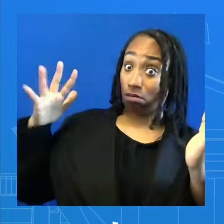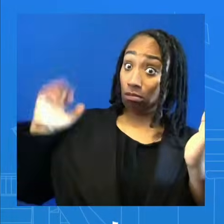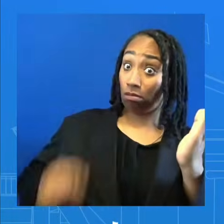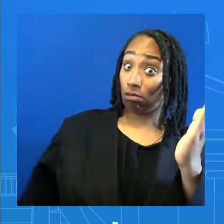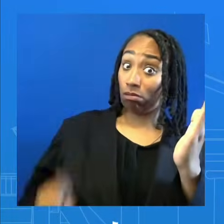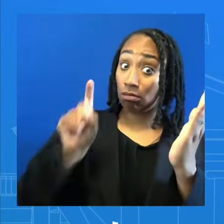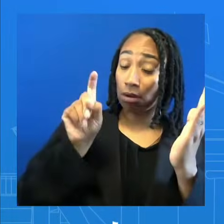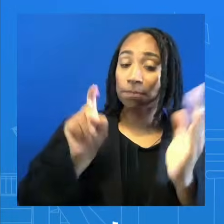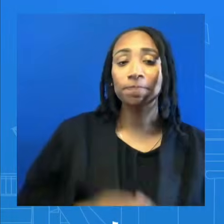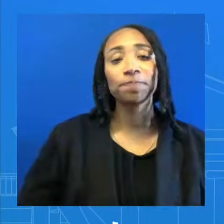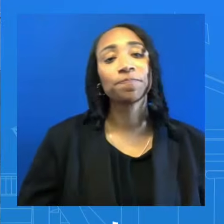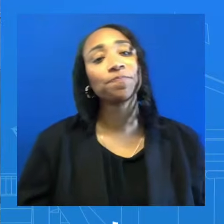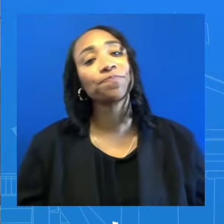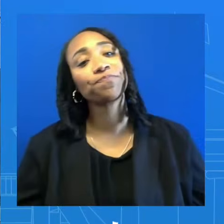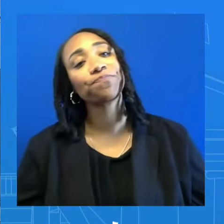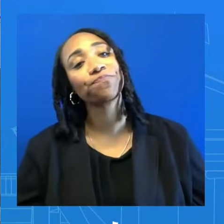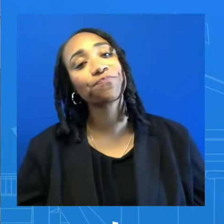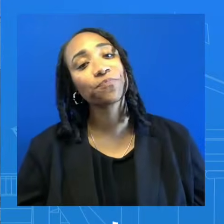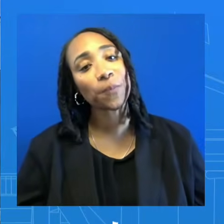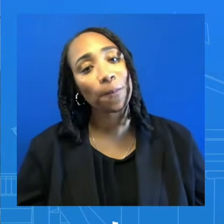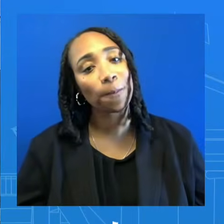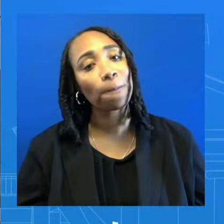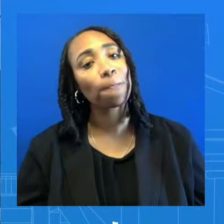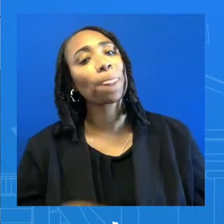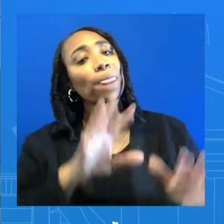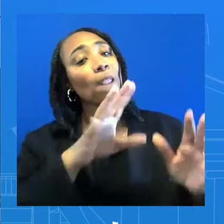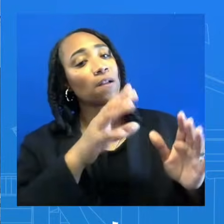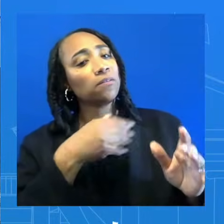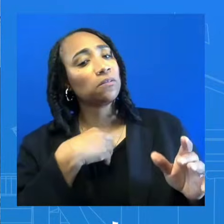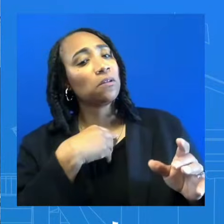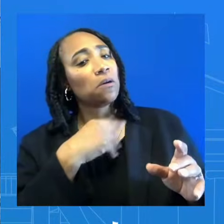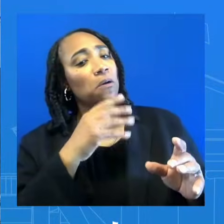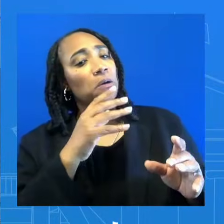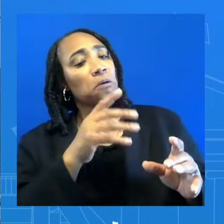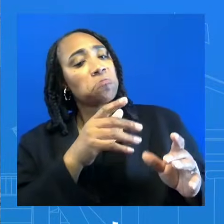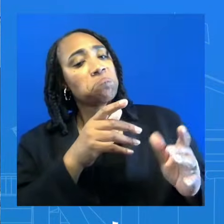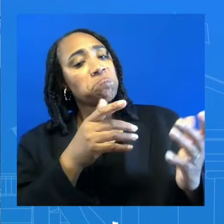The Press: What was his involvement, though? Did they present him the applications and he said yes, or -- Ms. Jean-Pierre: I mean, obviously the president